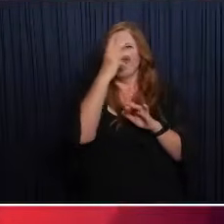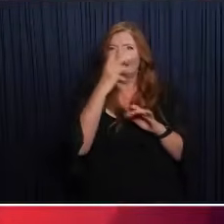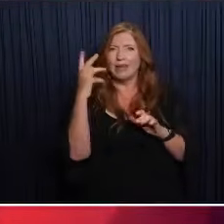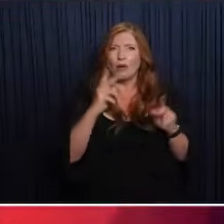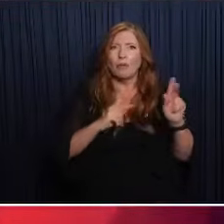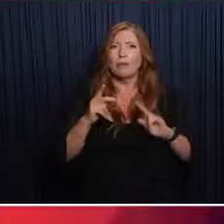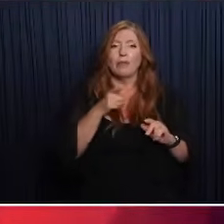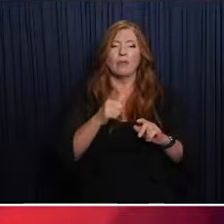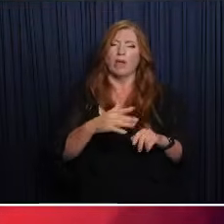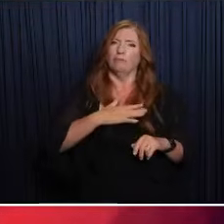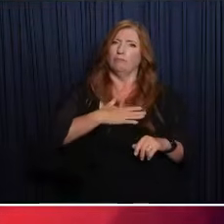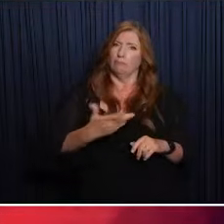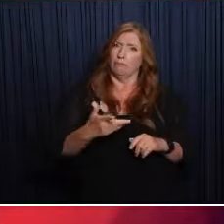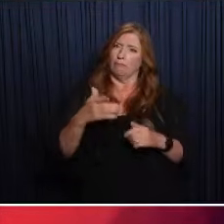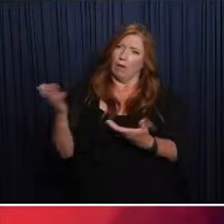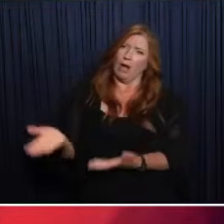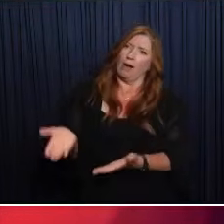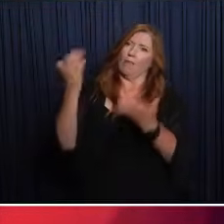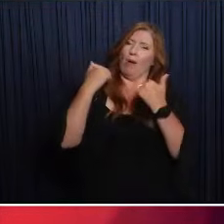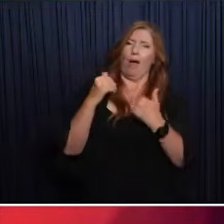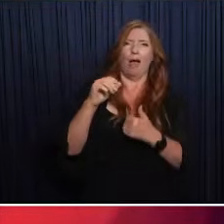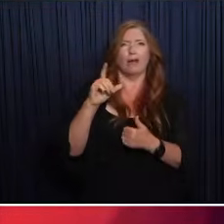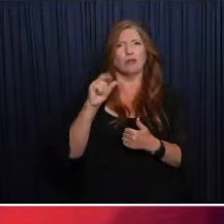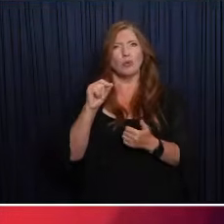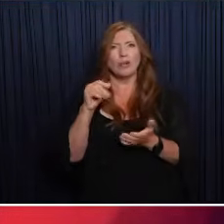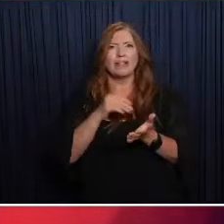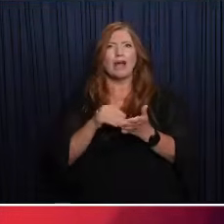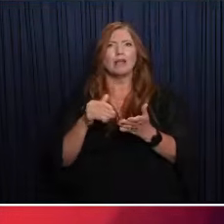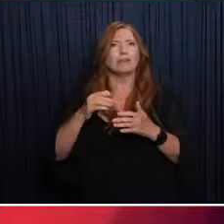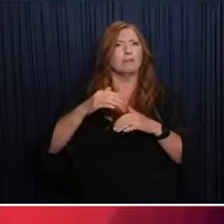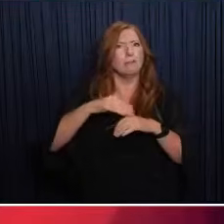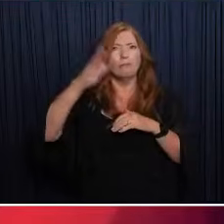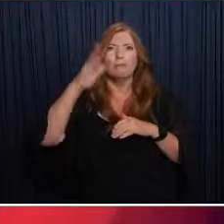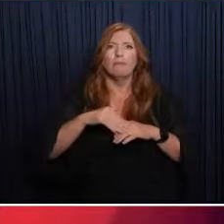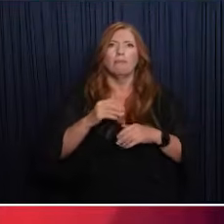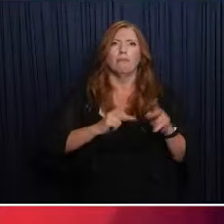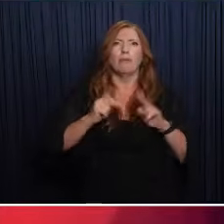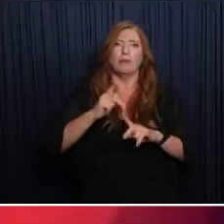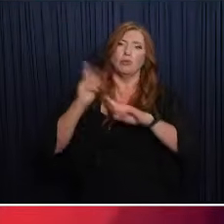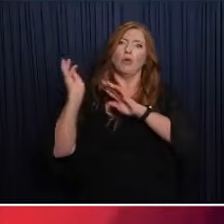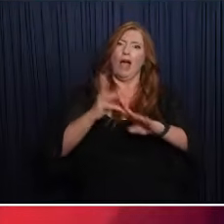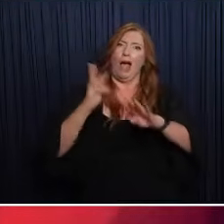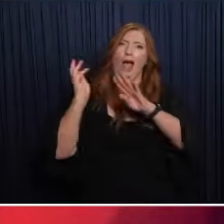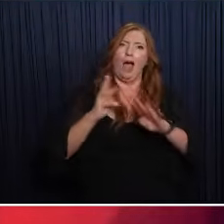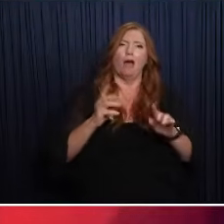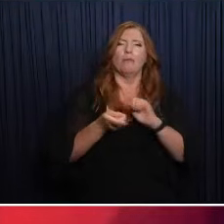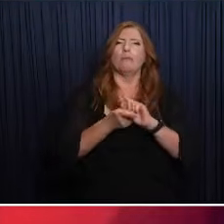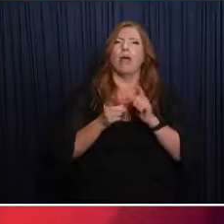BECAUSE OF ILLEGALS.